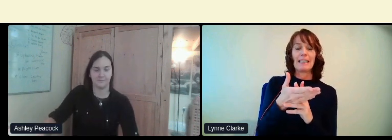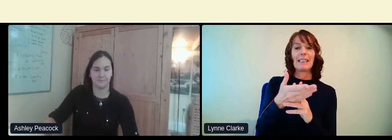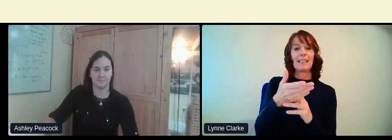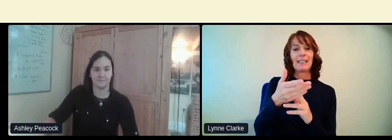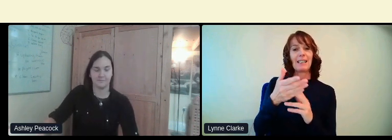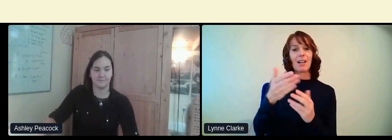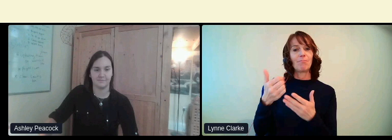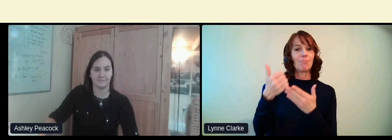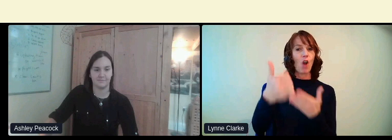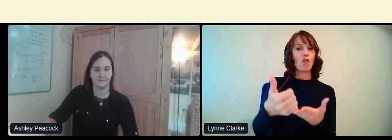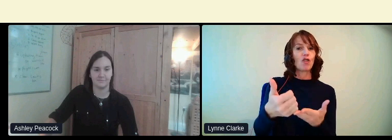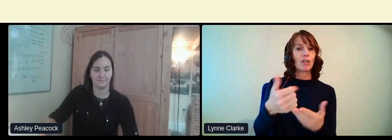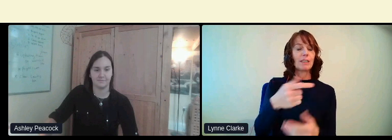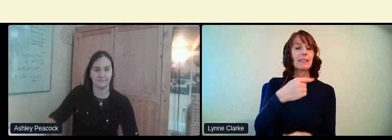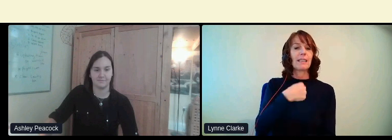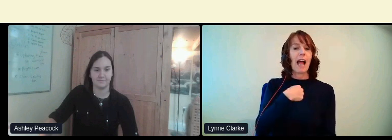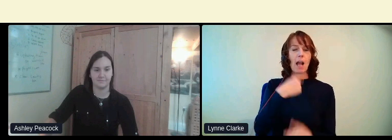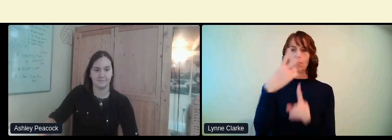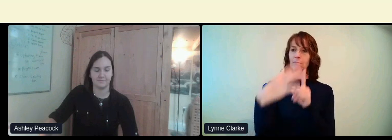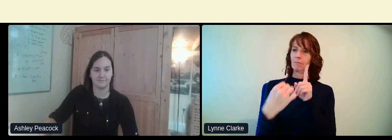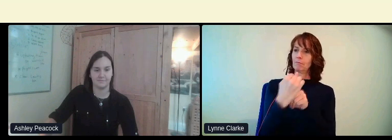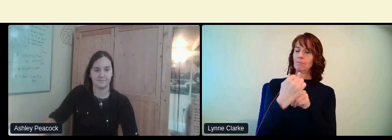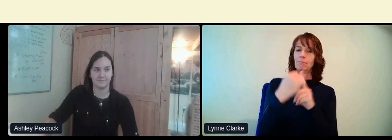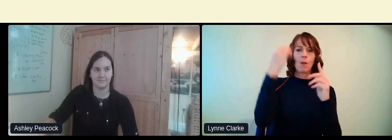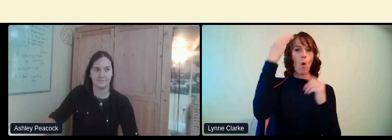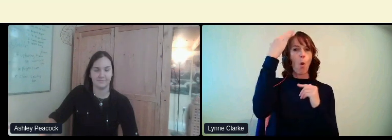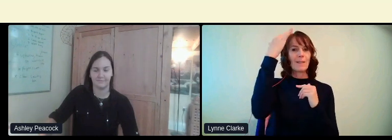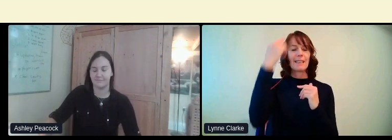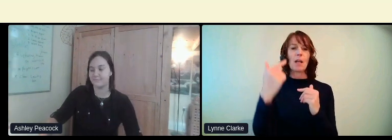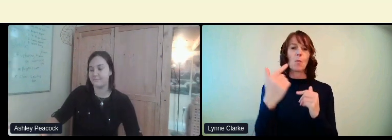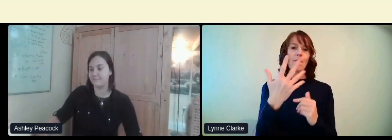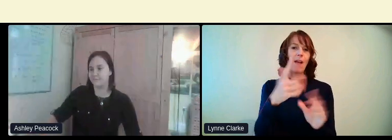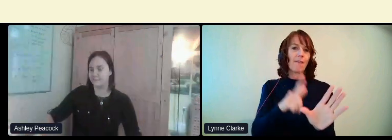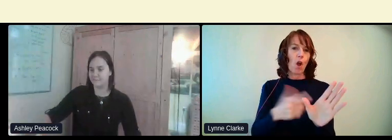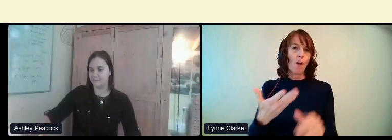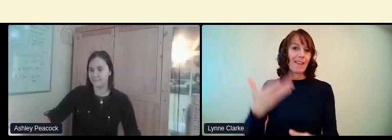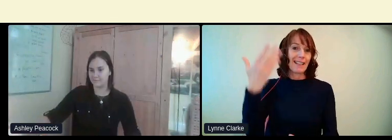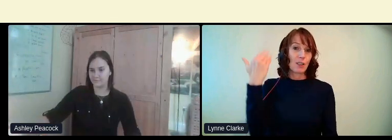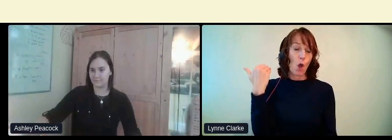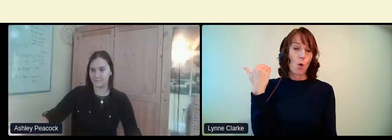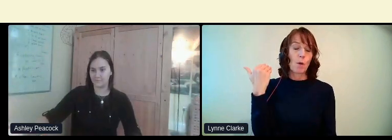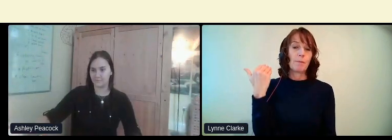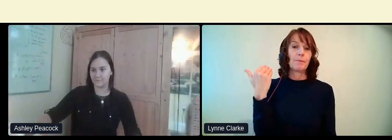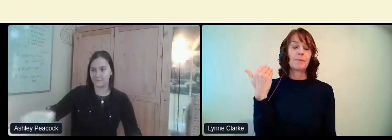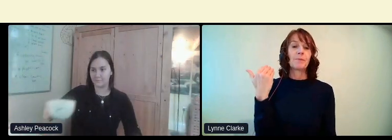I was diagnosed with autism about five and a half years ago. In the last sort of three